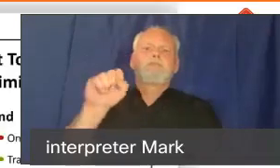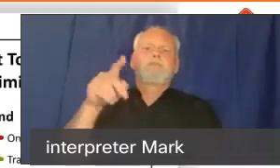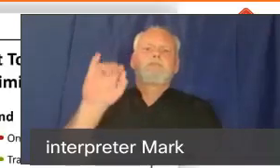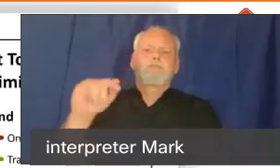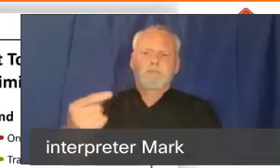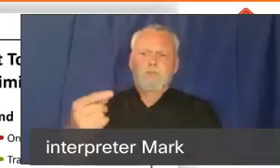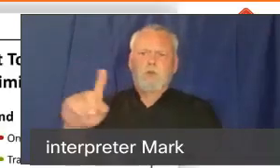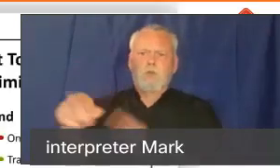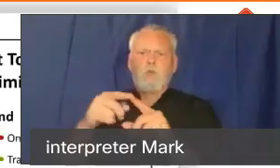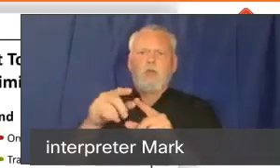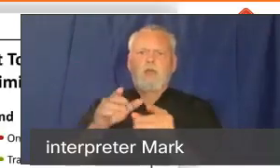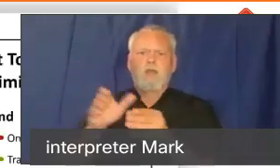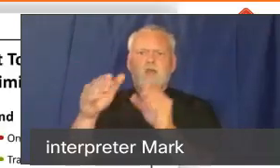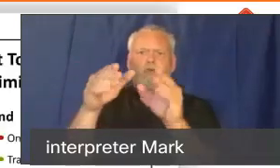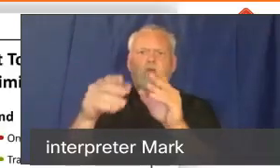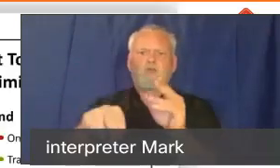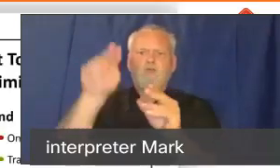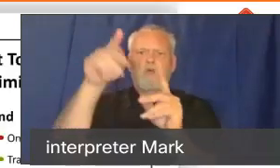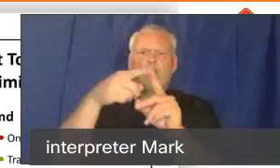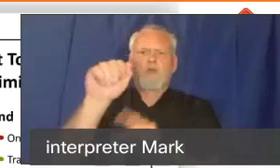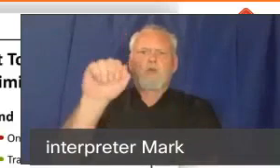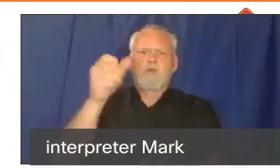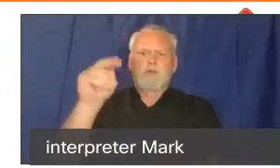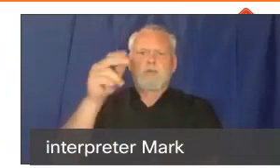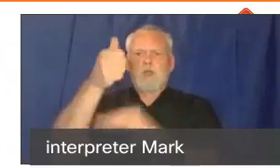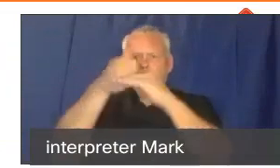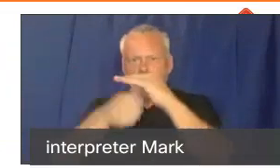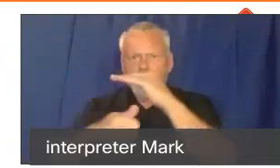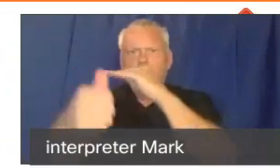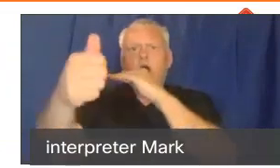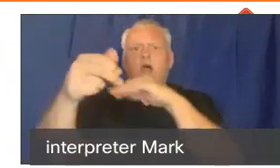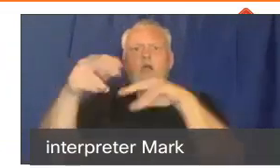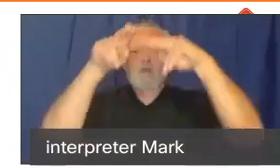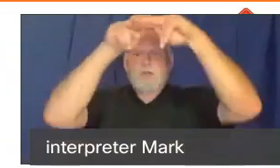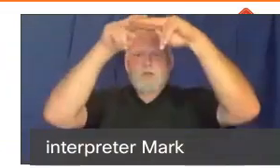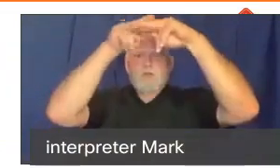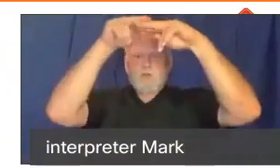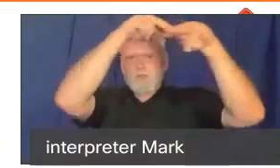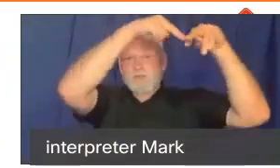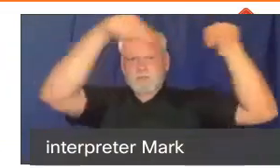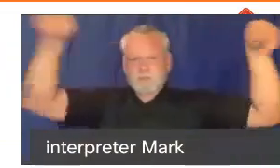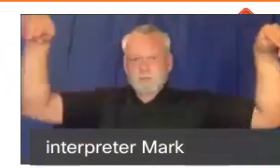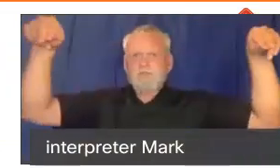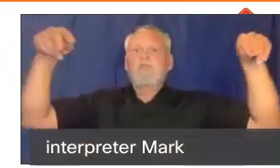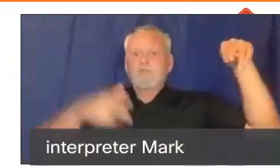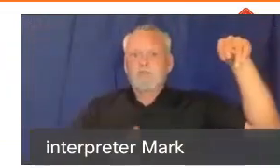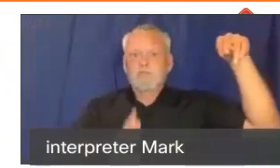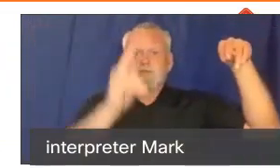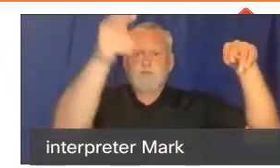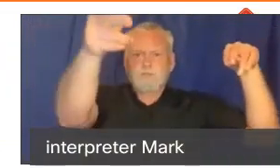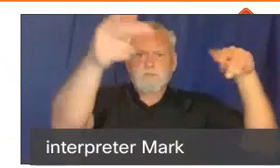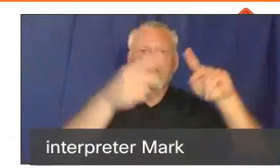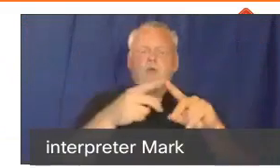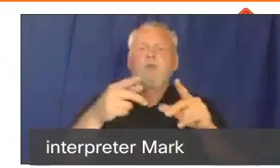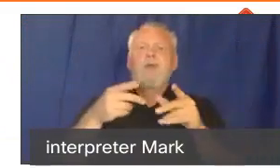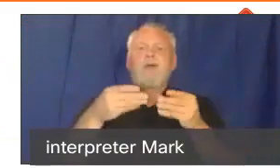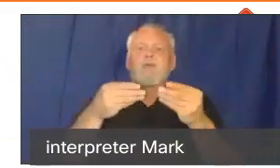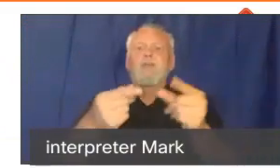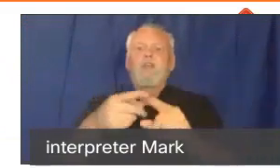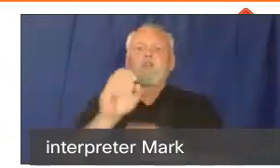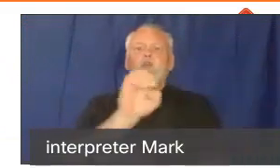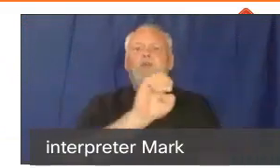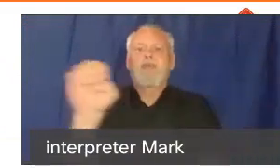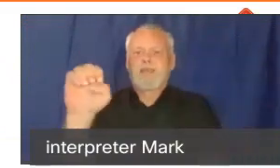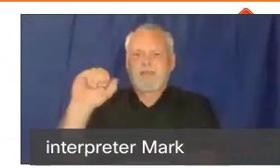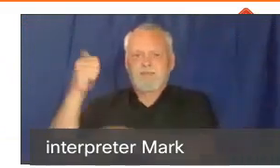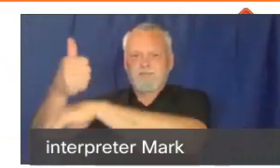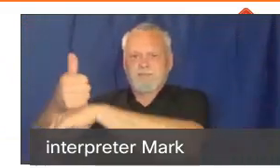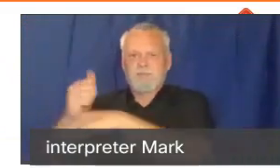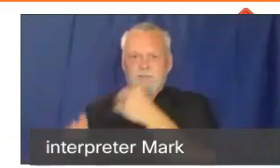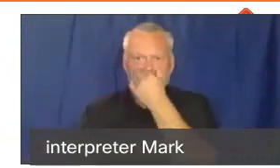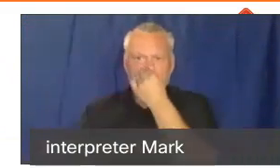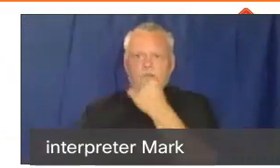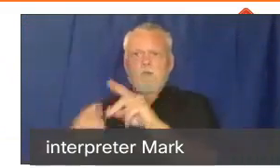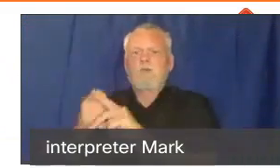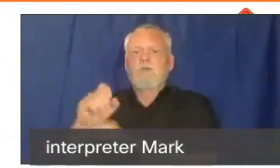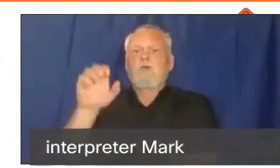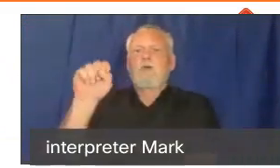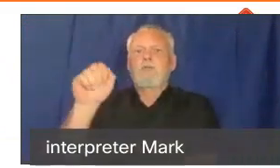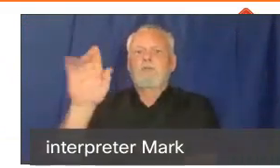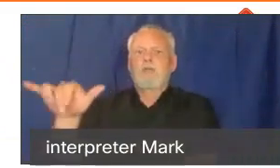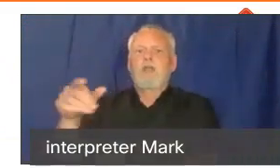Um, to Aspen, and that goes under the railroad tracks and ups Sandy spring that was feeding into the eastern alignment. So the alignment was from sandy's to make to that gray line.